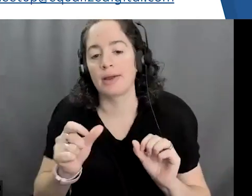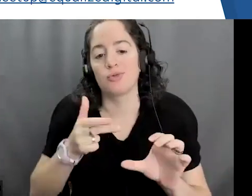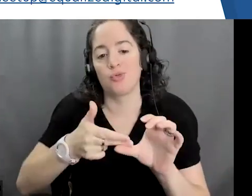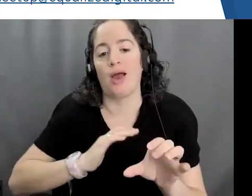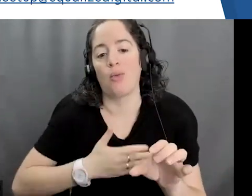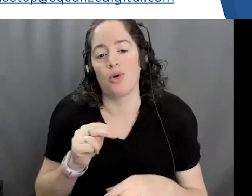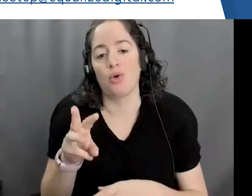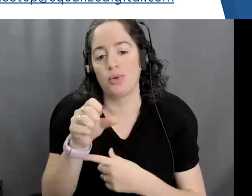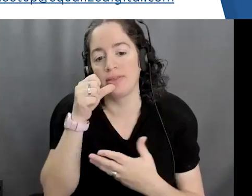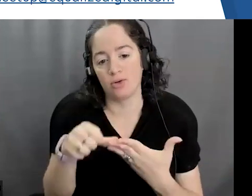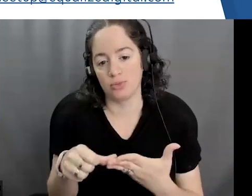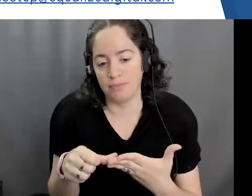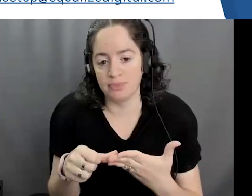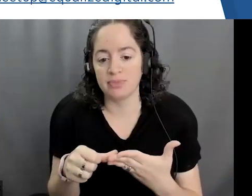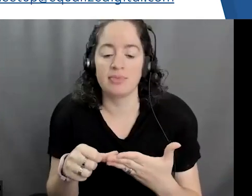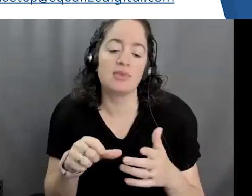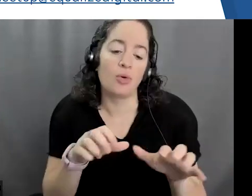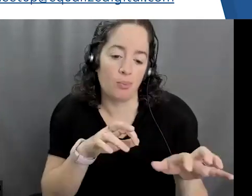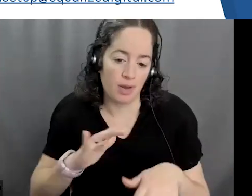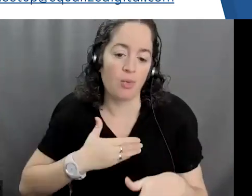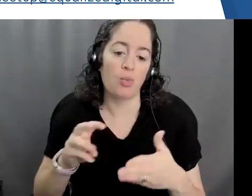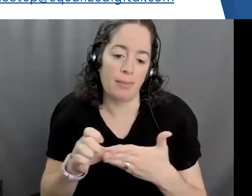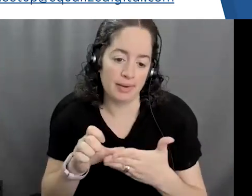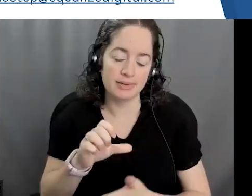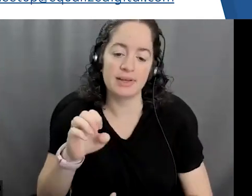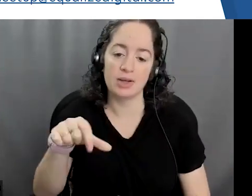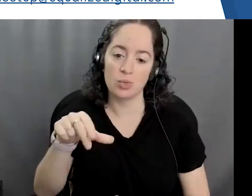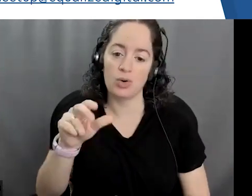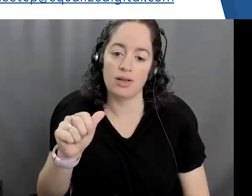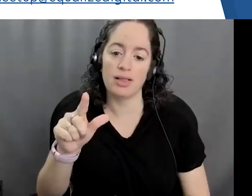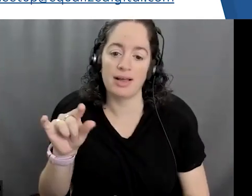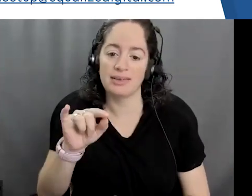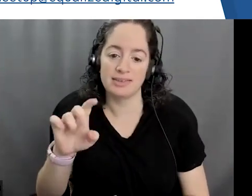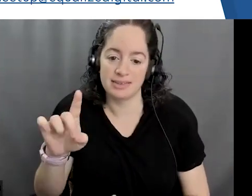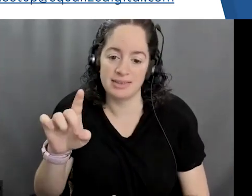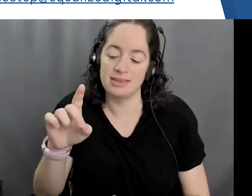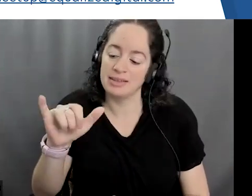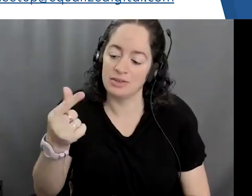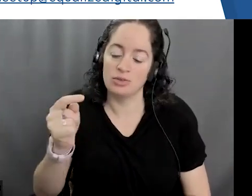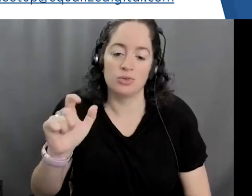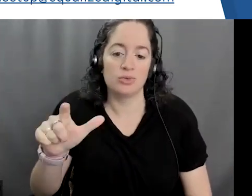equalizedigital.com/focus-state.